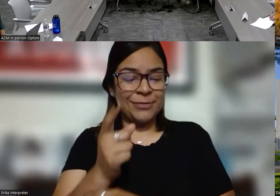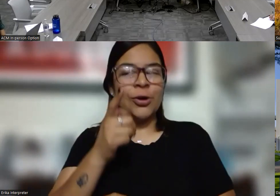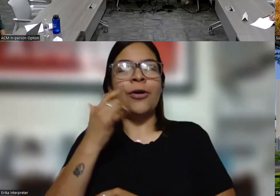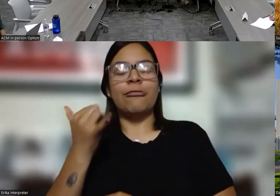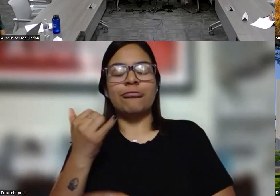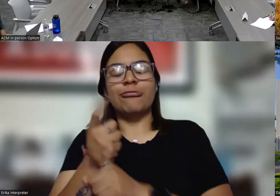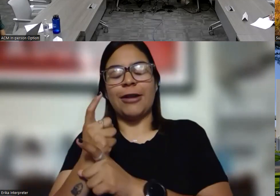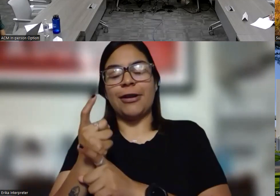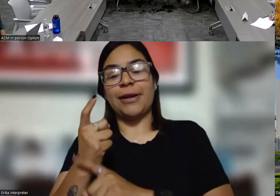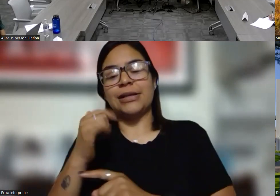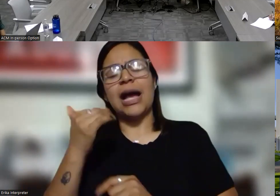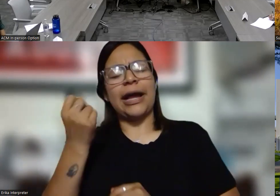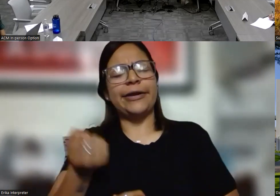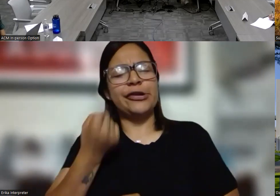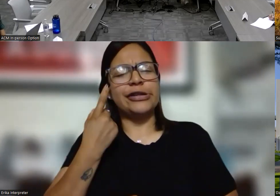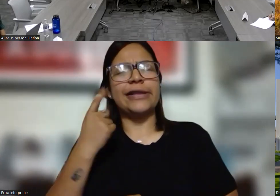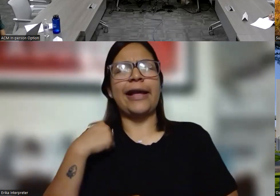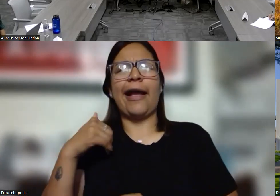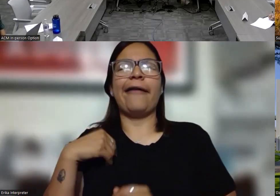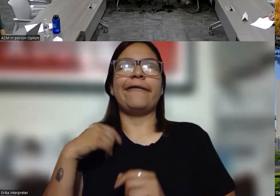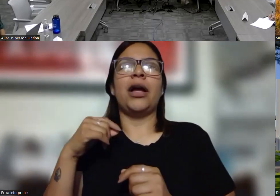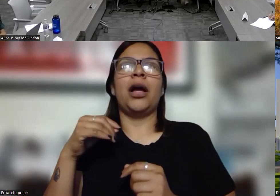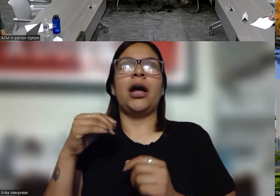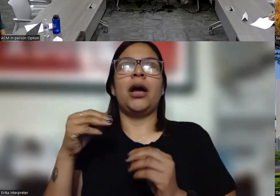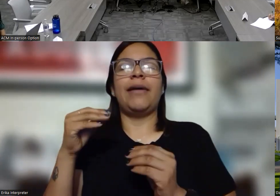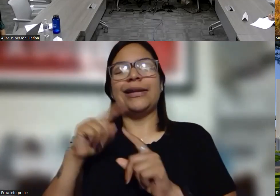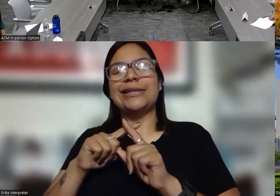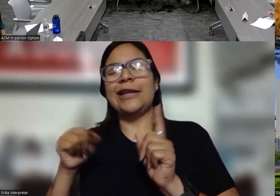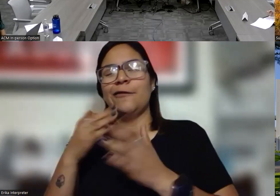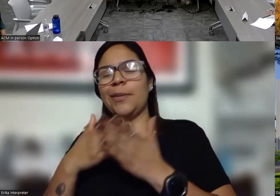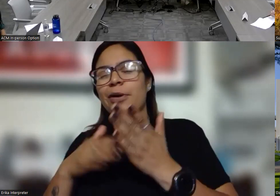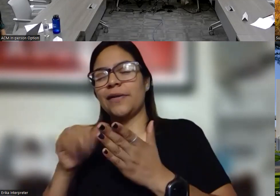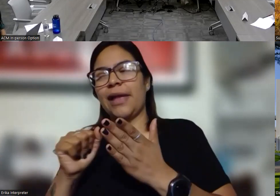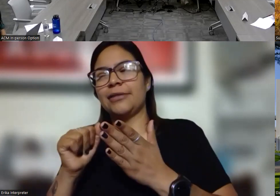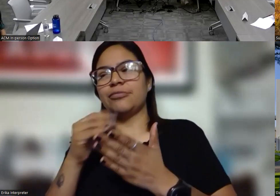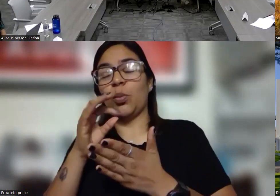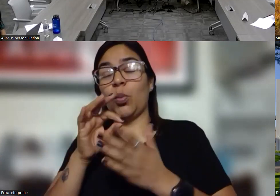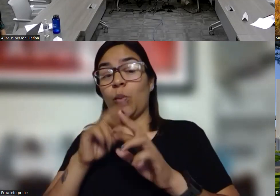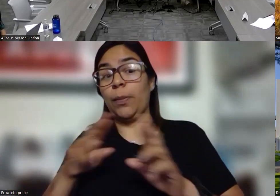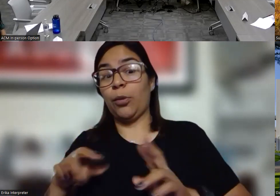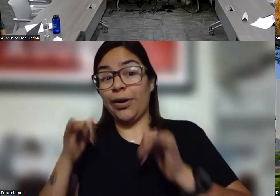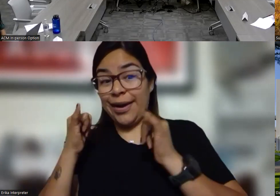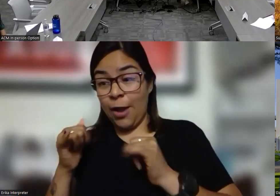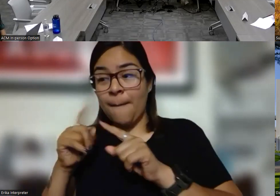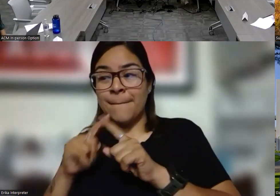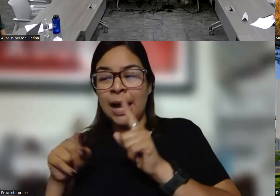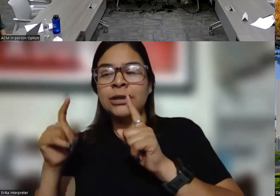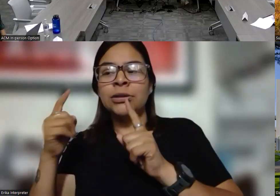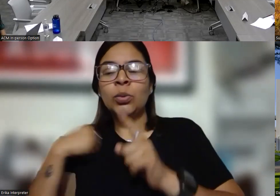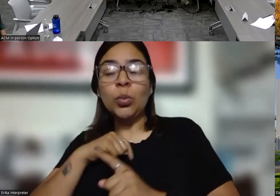to at different um parts of the report um CSU in particular where we you know we thinking um and